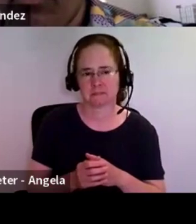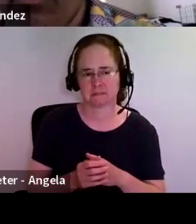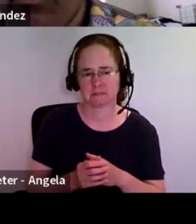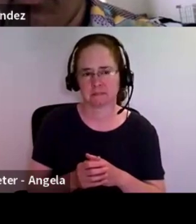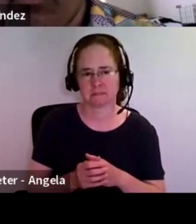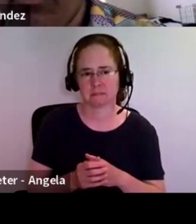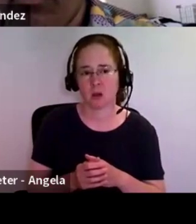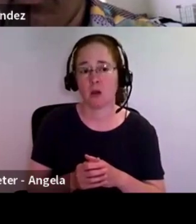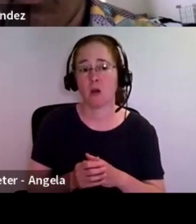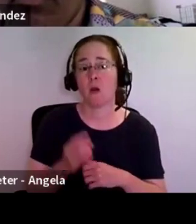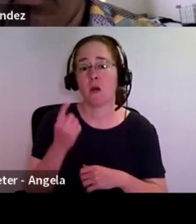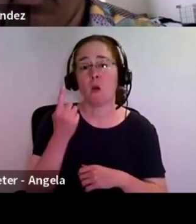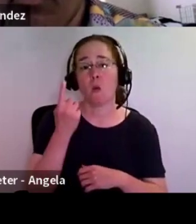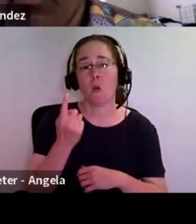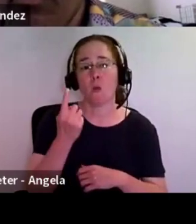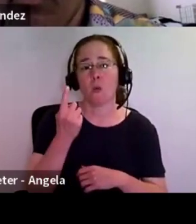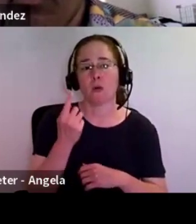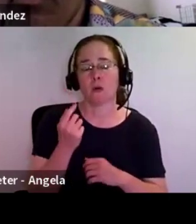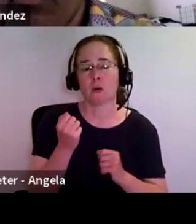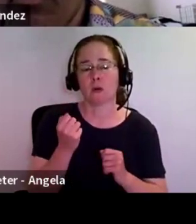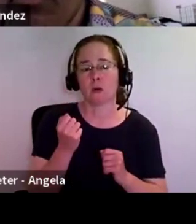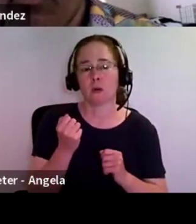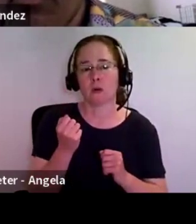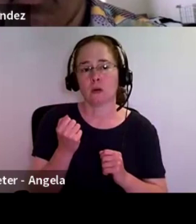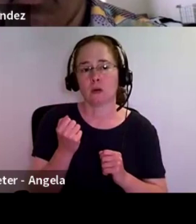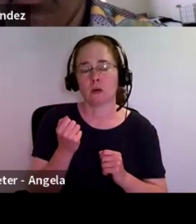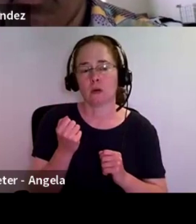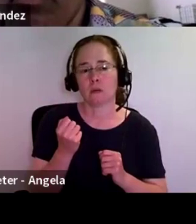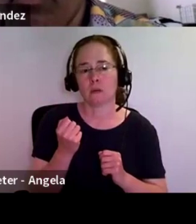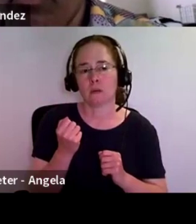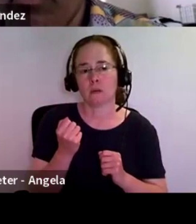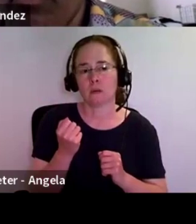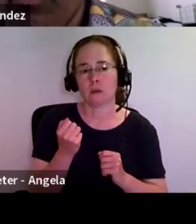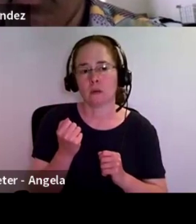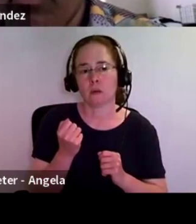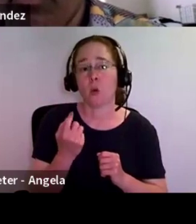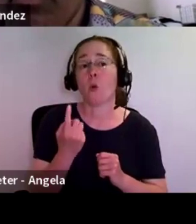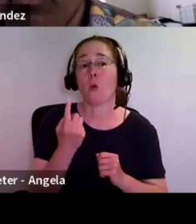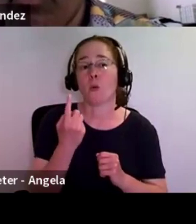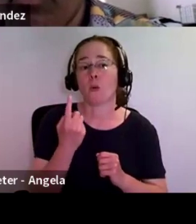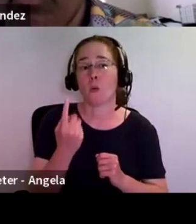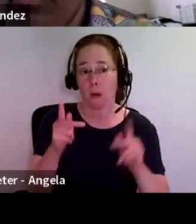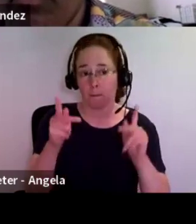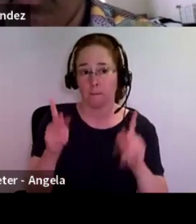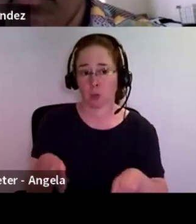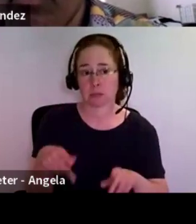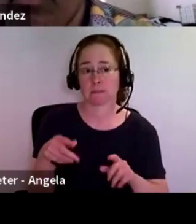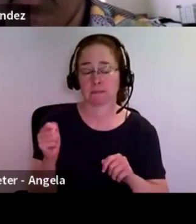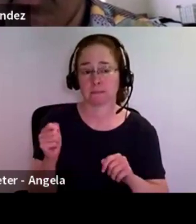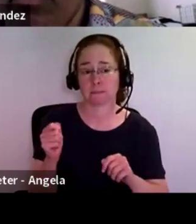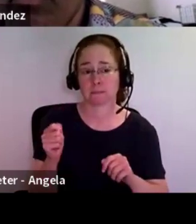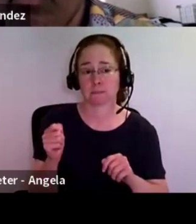I think one of the reasons, no, I think one of the people is,